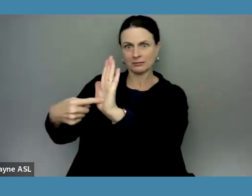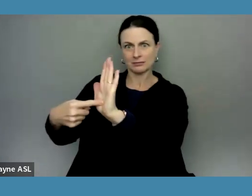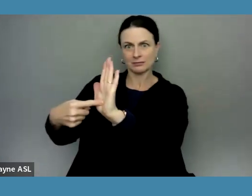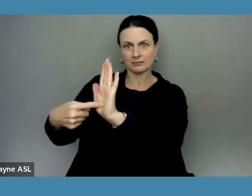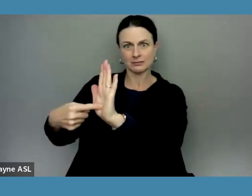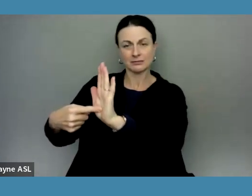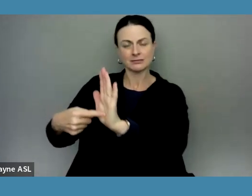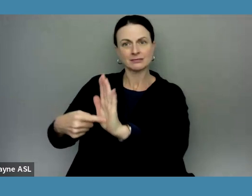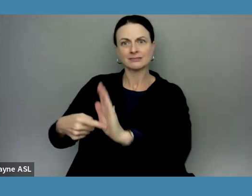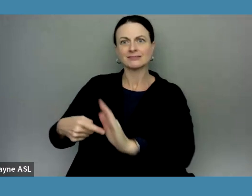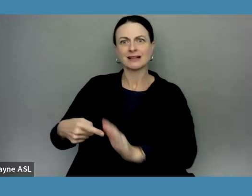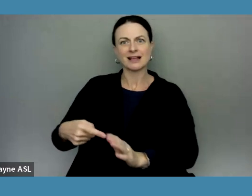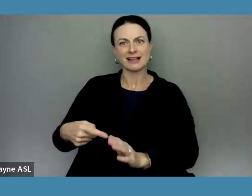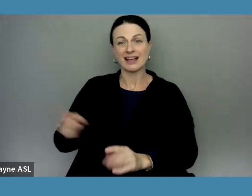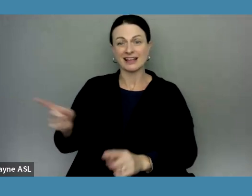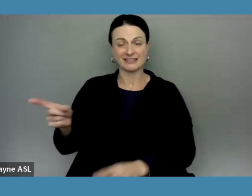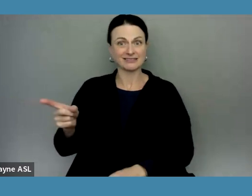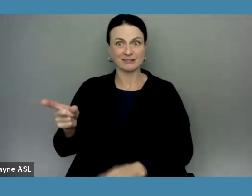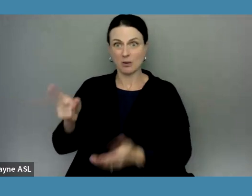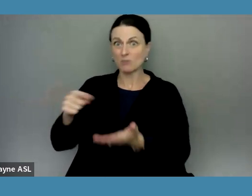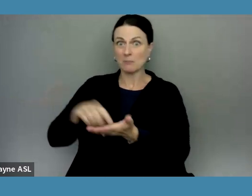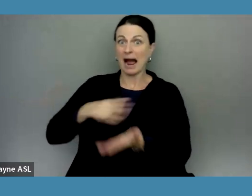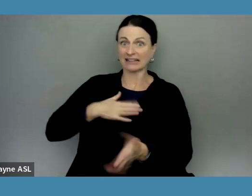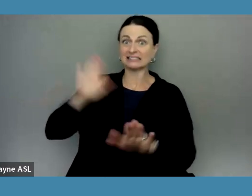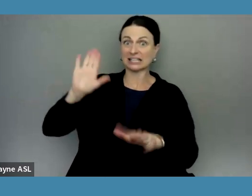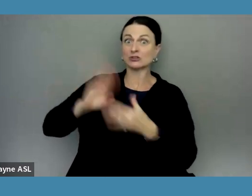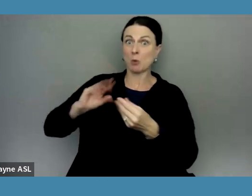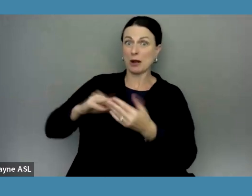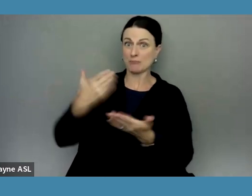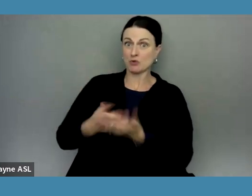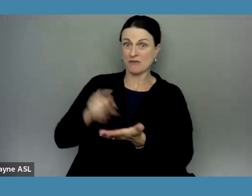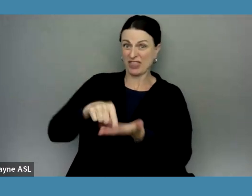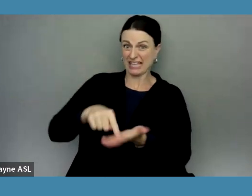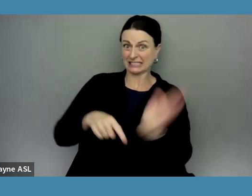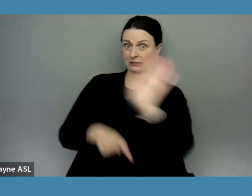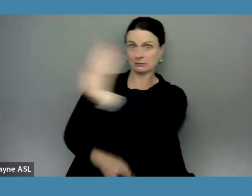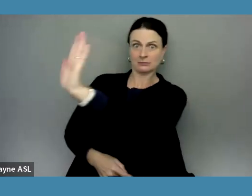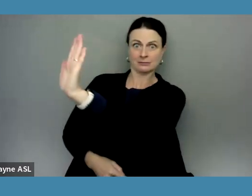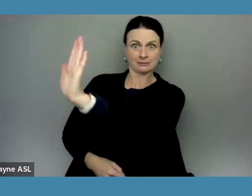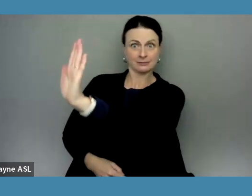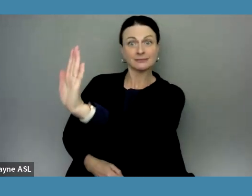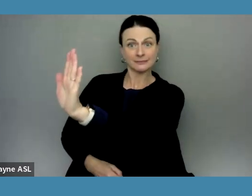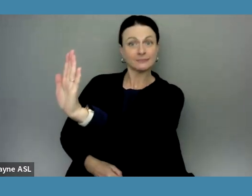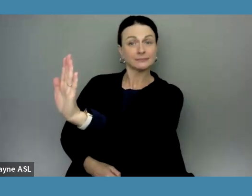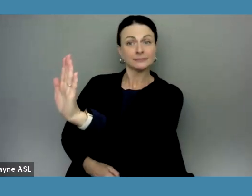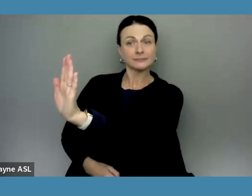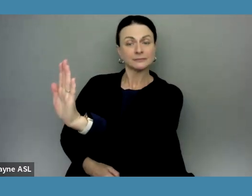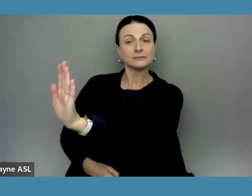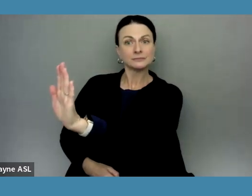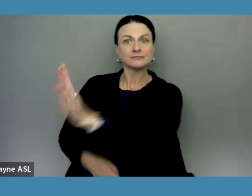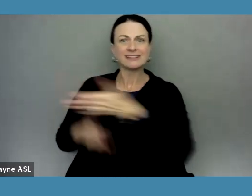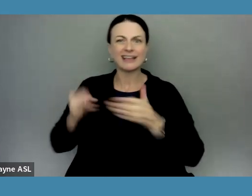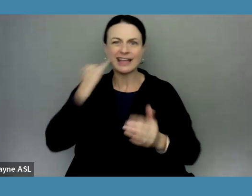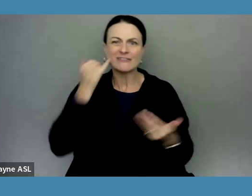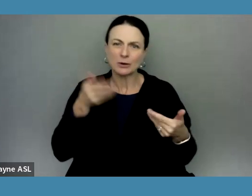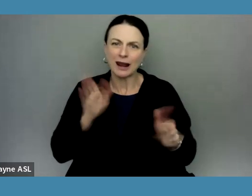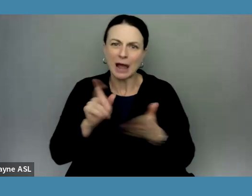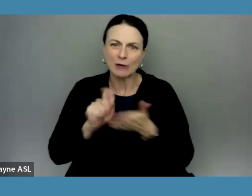and evidence this was proven during the hearing, if you're allowed to write proposed final orders